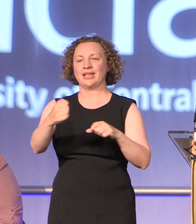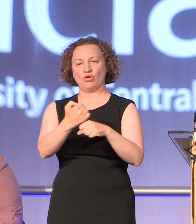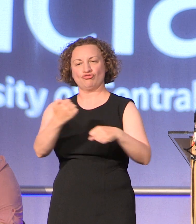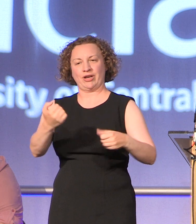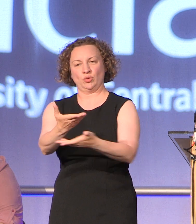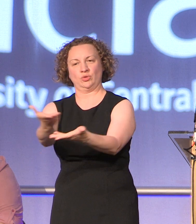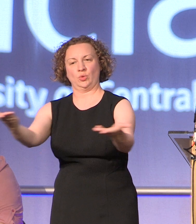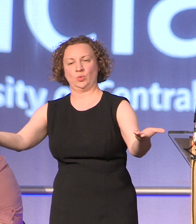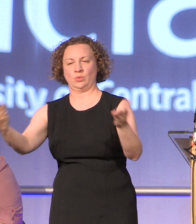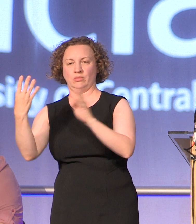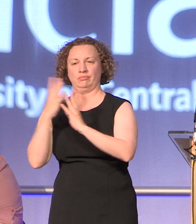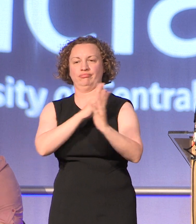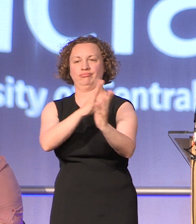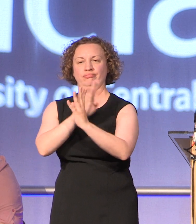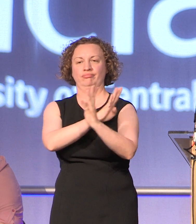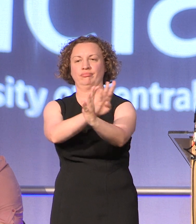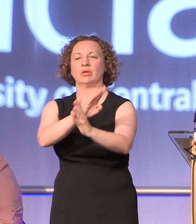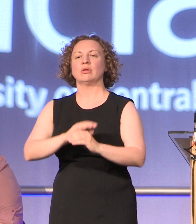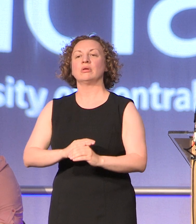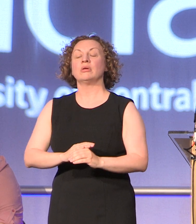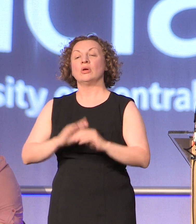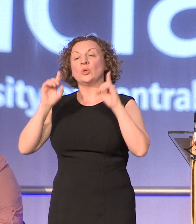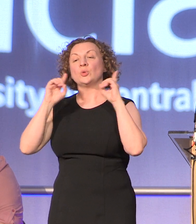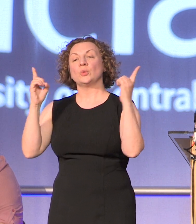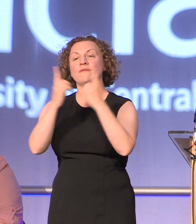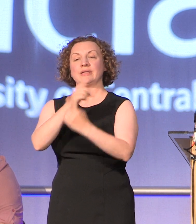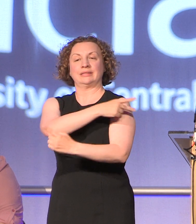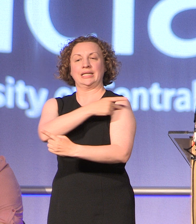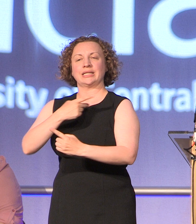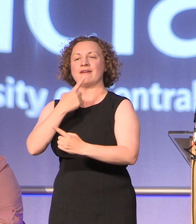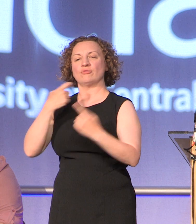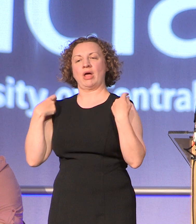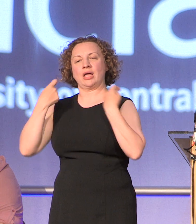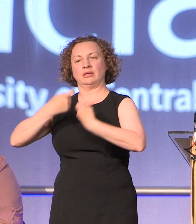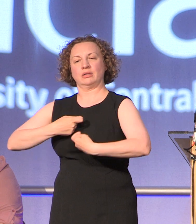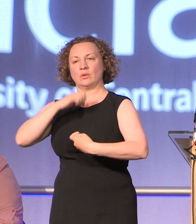hall. A University usher will prompt your row when you need to stand up and